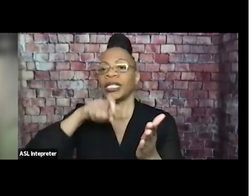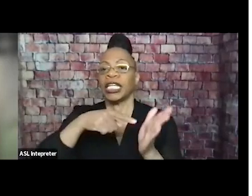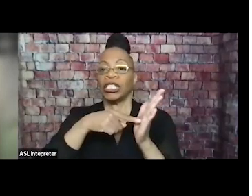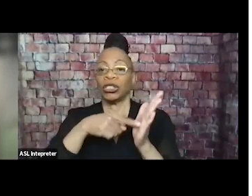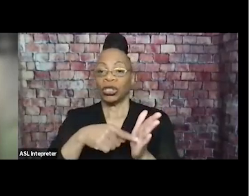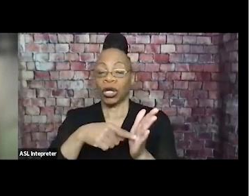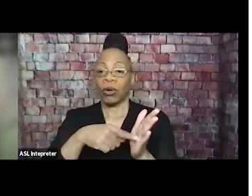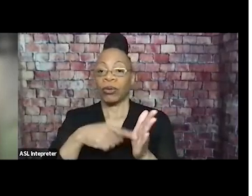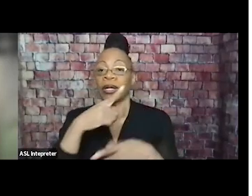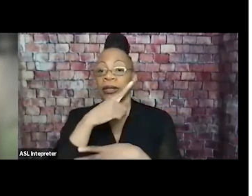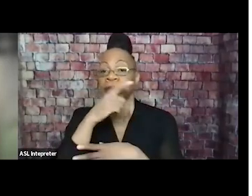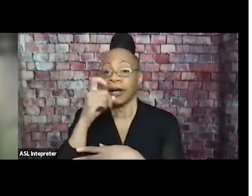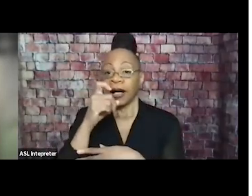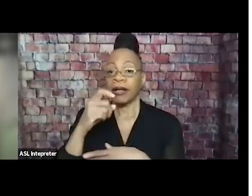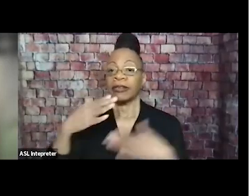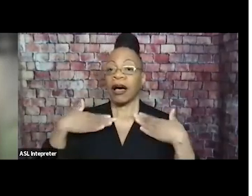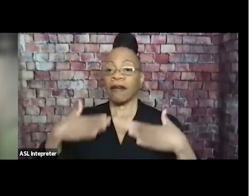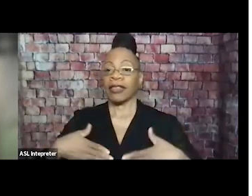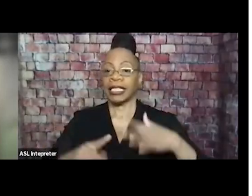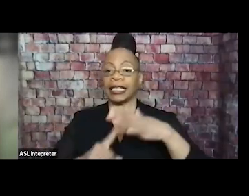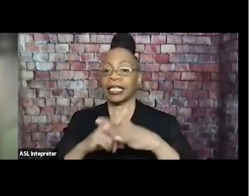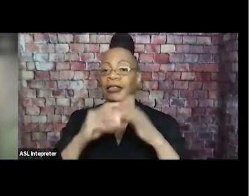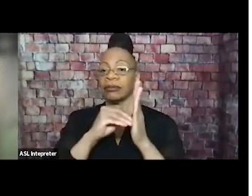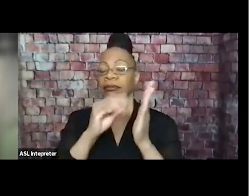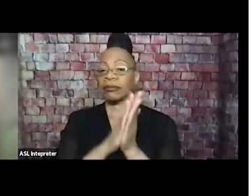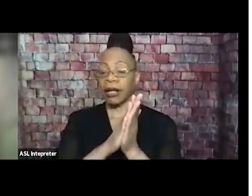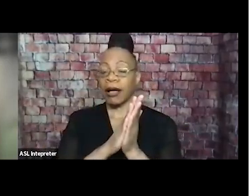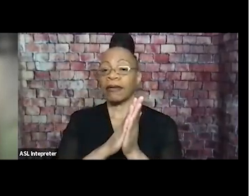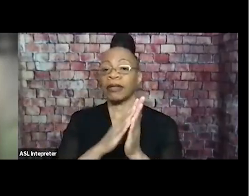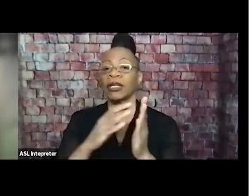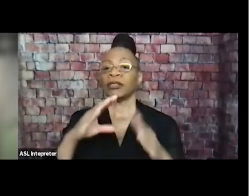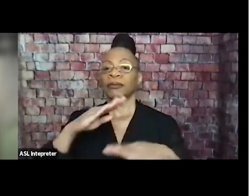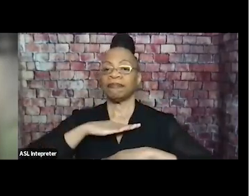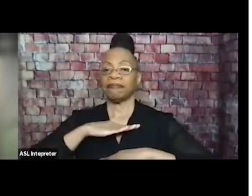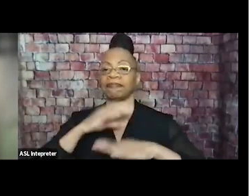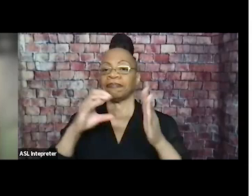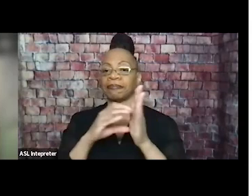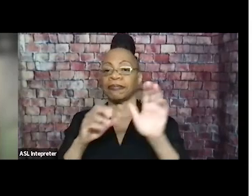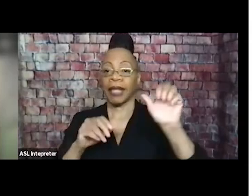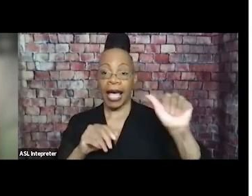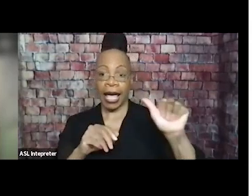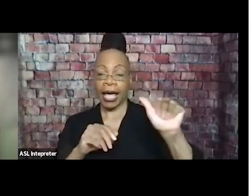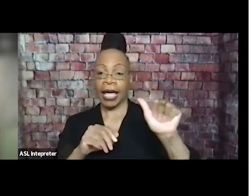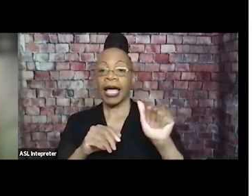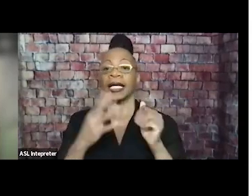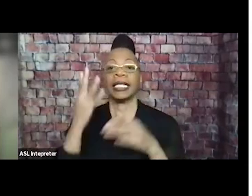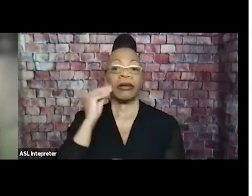we documented to meet paragraph A of the listing, they are experiencing these functional limitations.